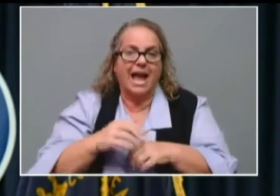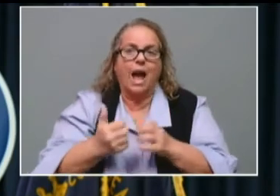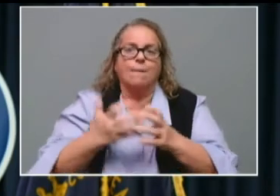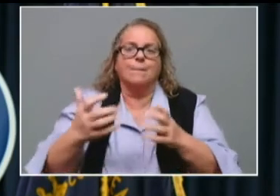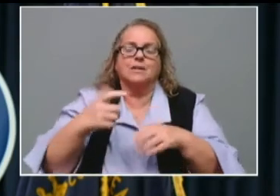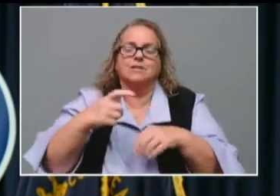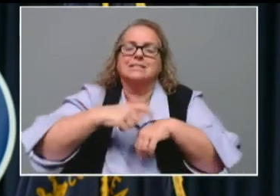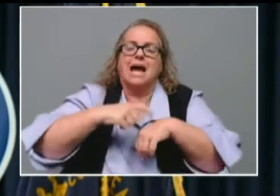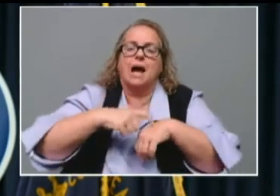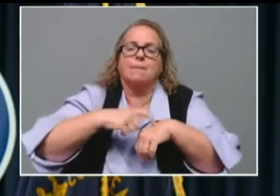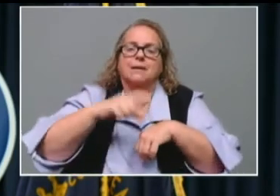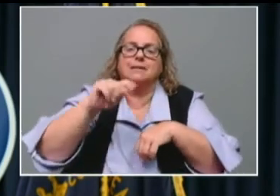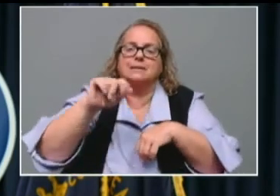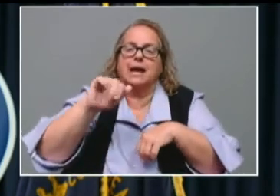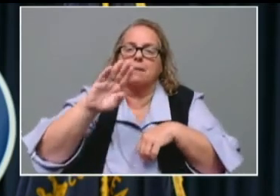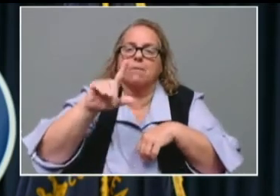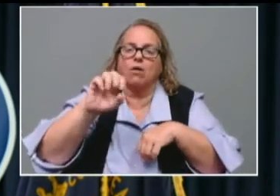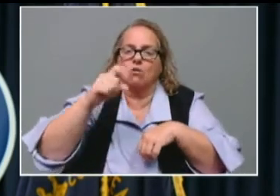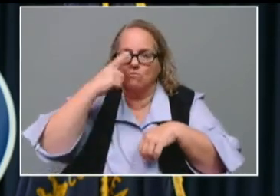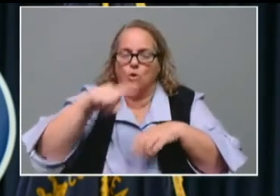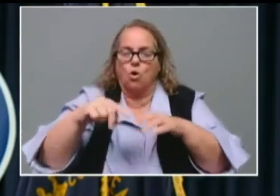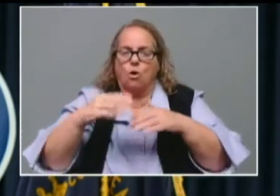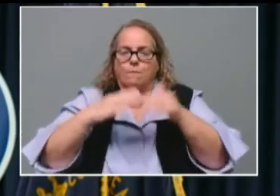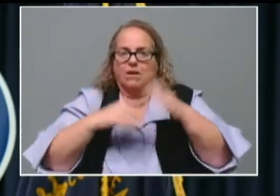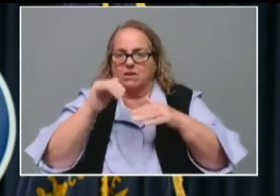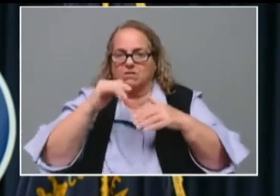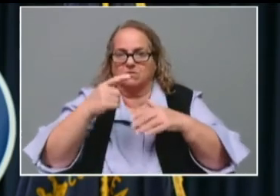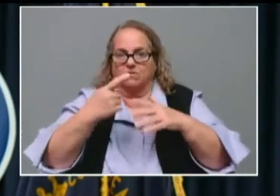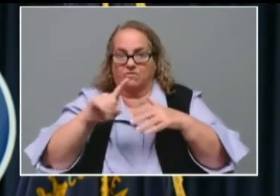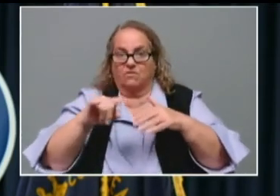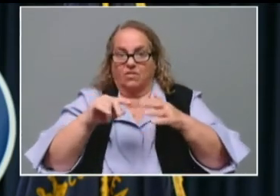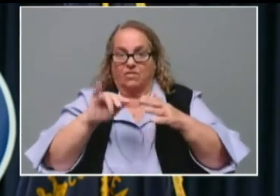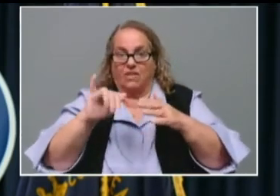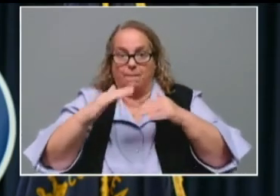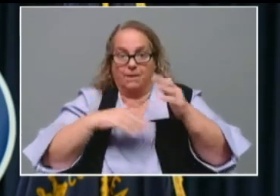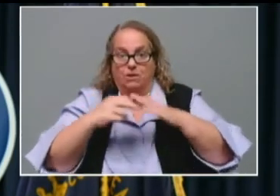heard different uh timetables um with the new bridge replaced the Brent